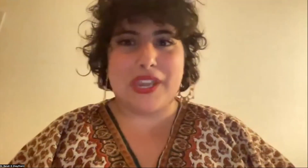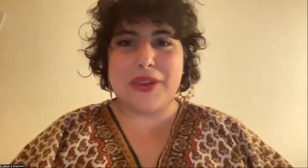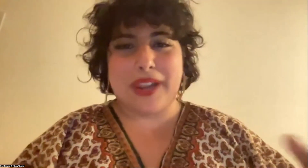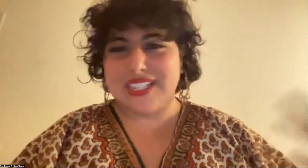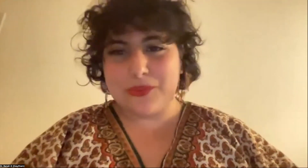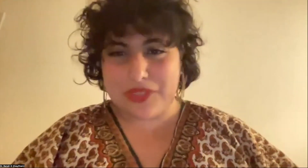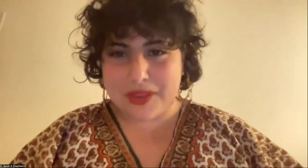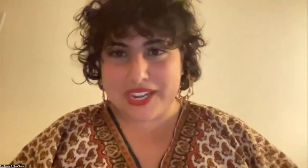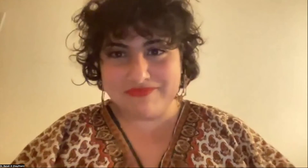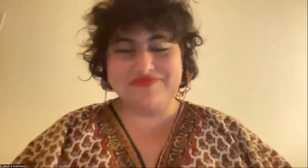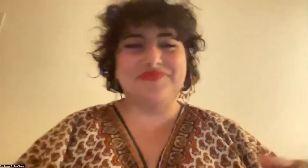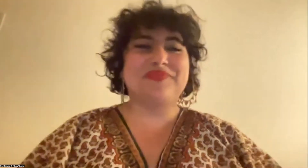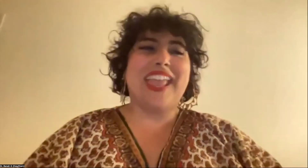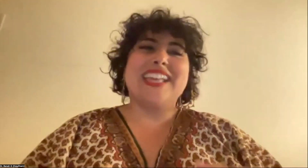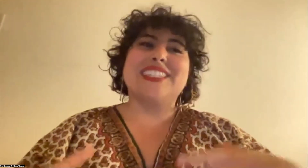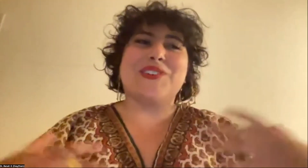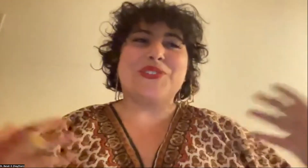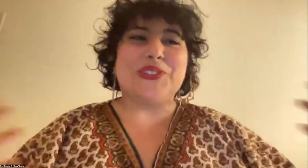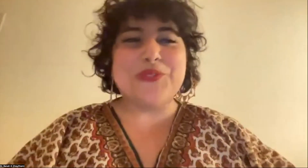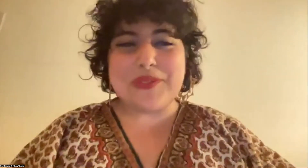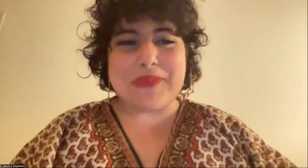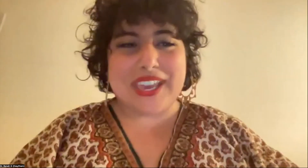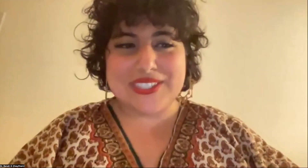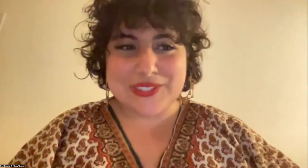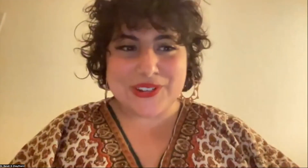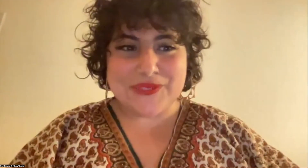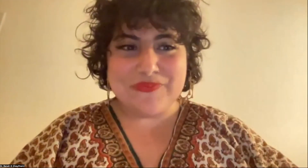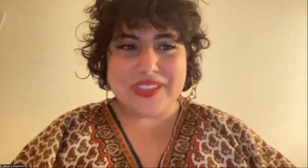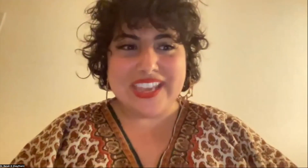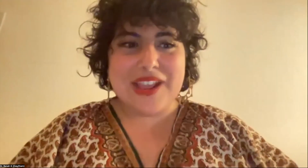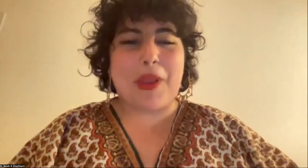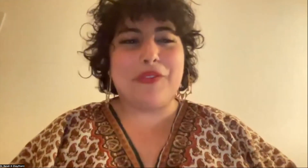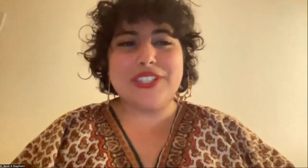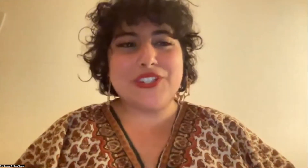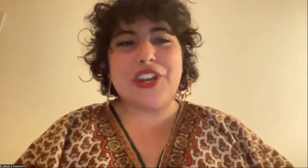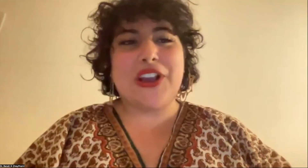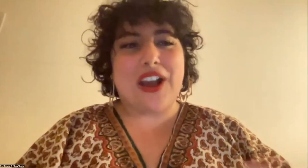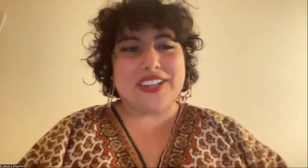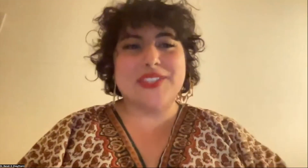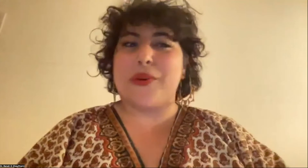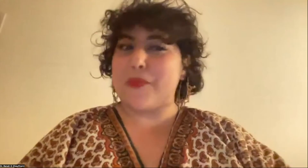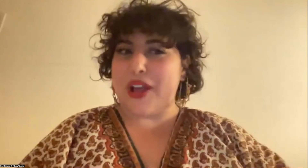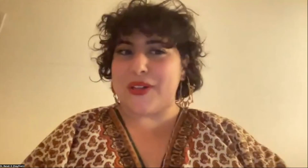money, what I did with the money, so to whom it may concern. My research on god is going well.